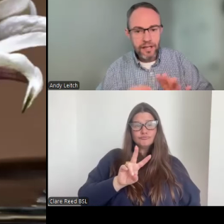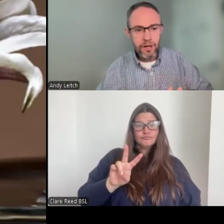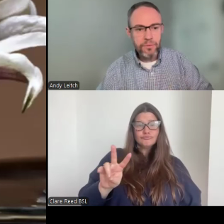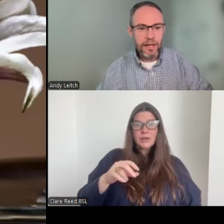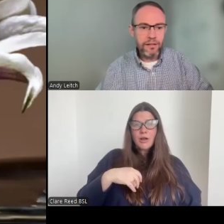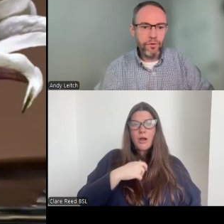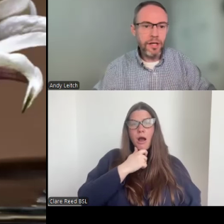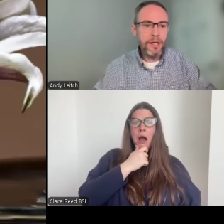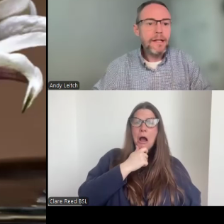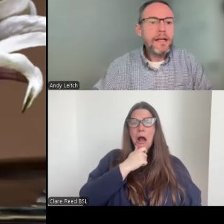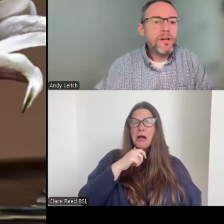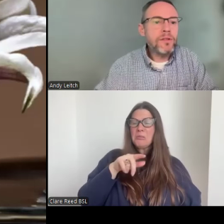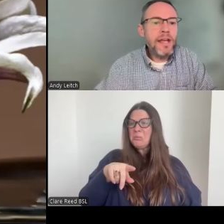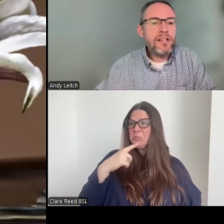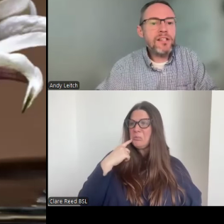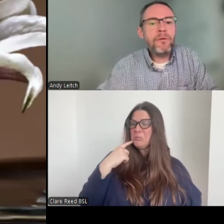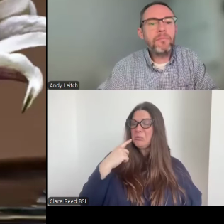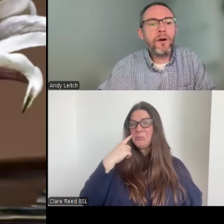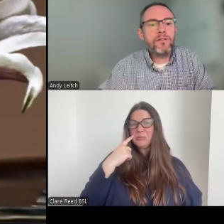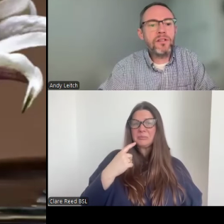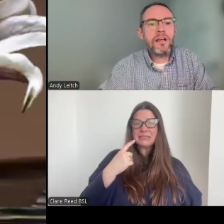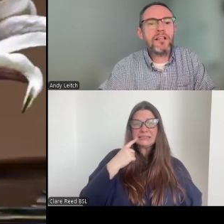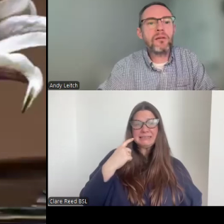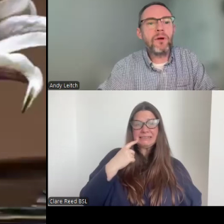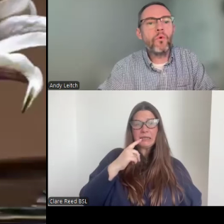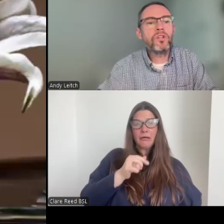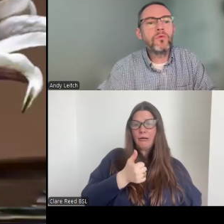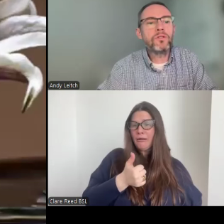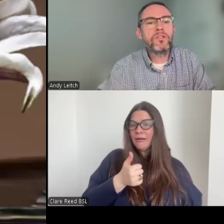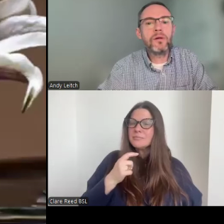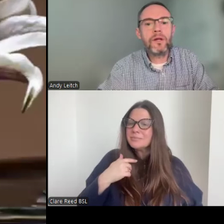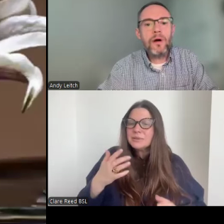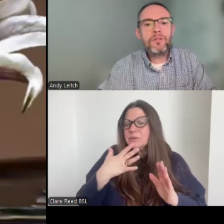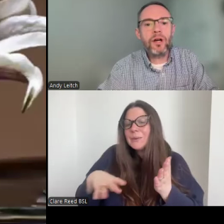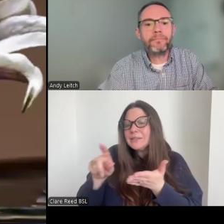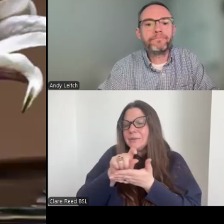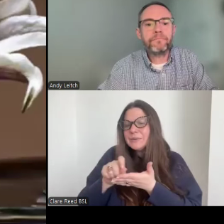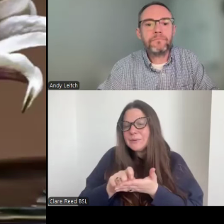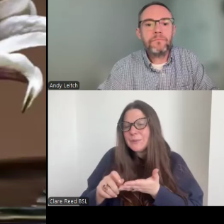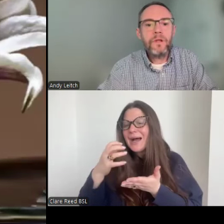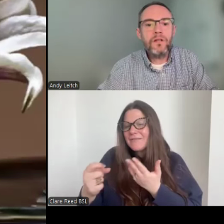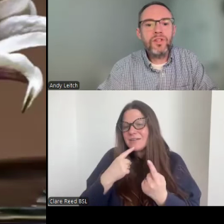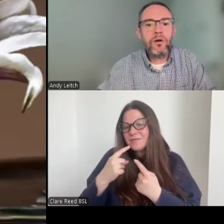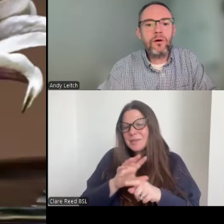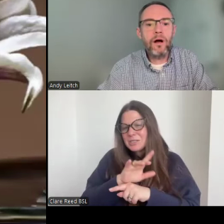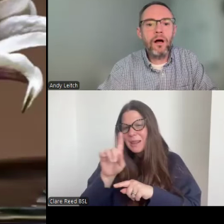That's my objective really. The next step in the process is asking me, "What do you want to do with your website?"